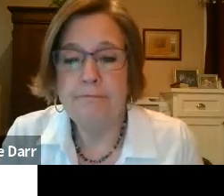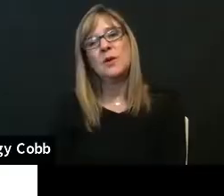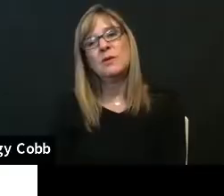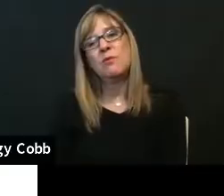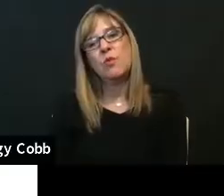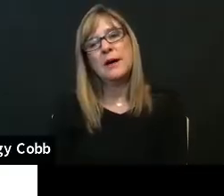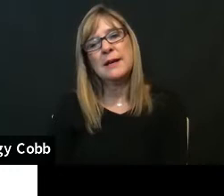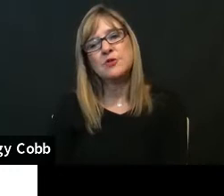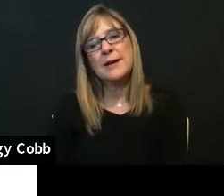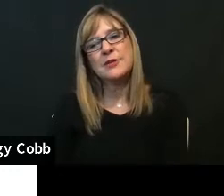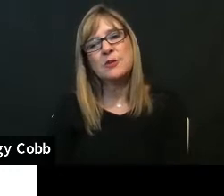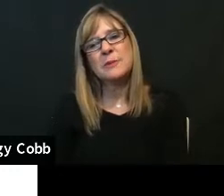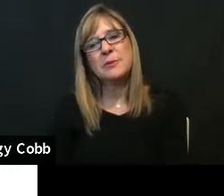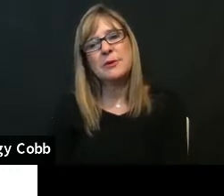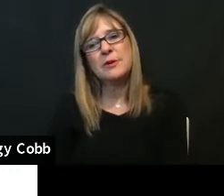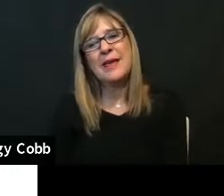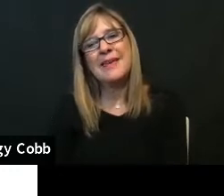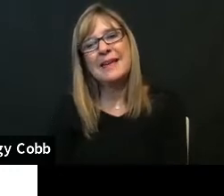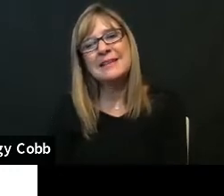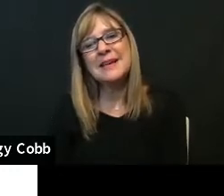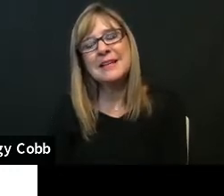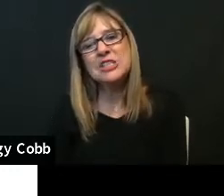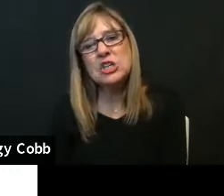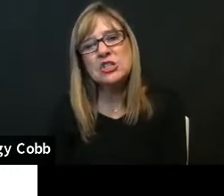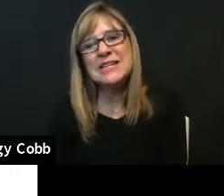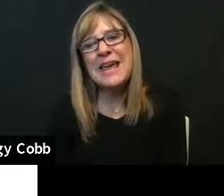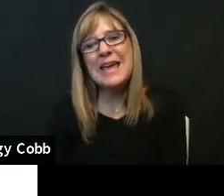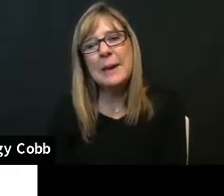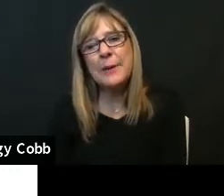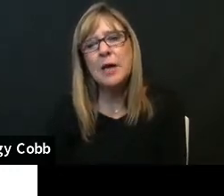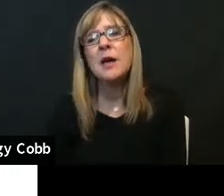I know of one, I'm trying to remember that at church camp,